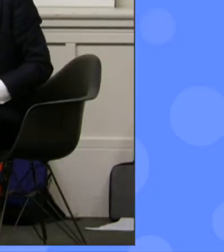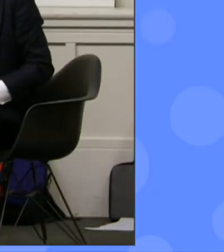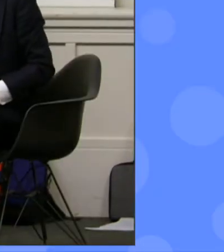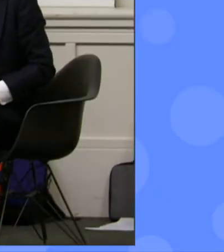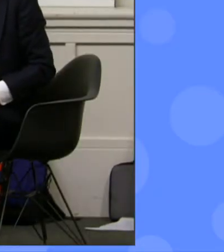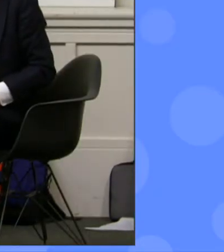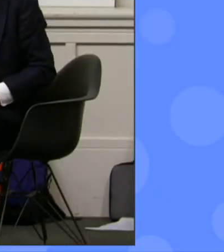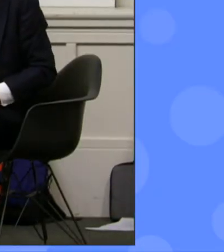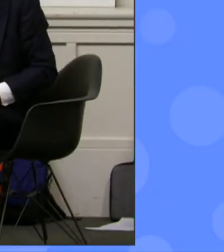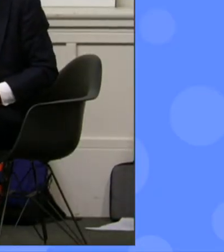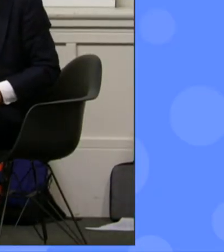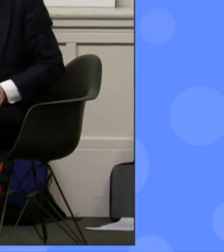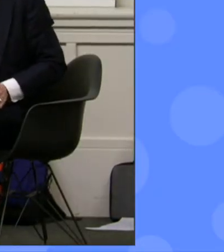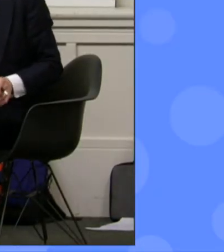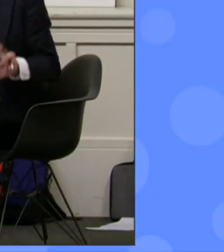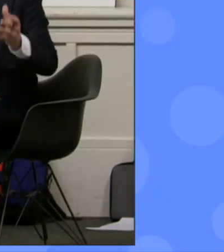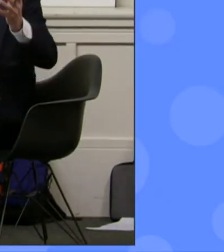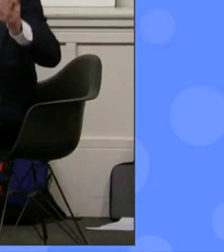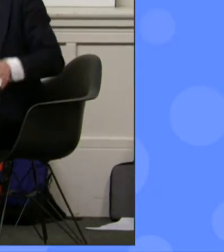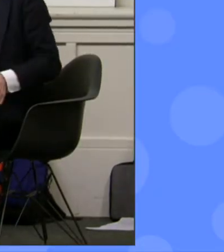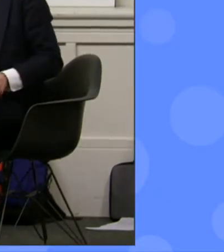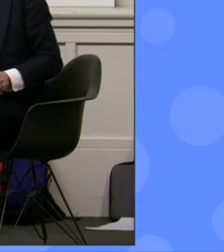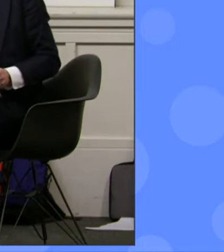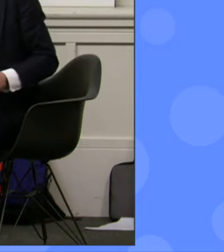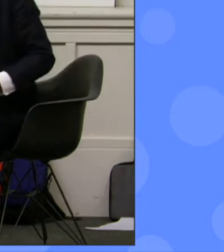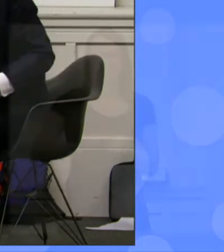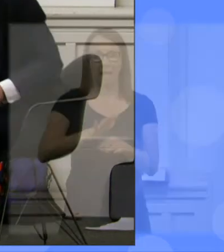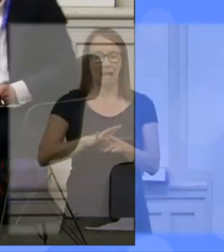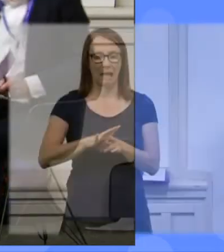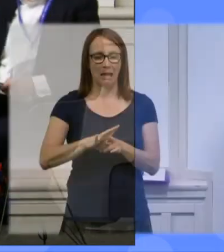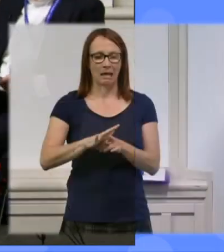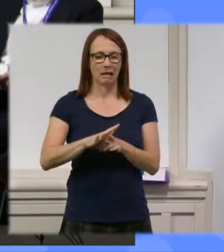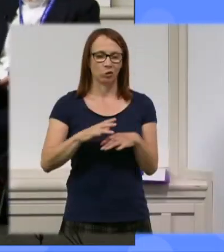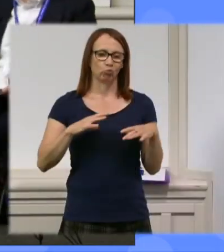excellent good well what are the new location it's slightly less citizens